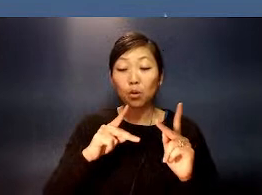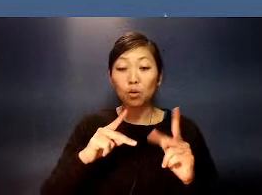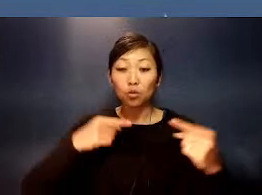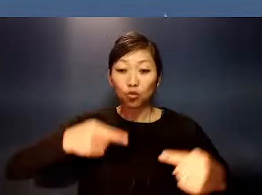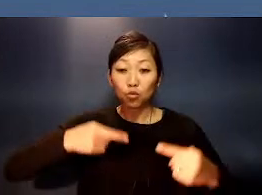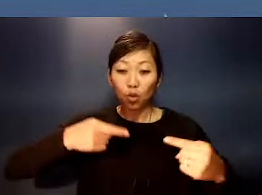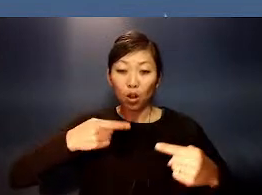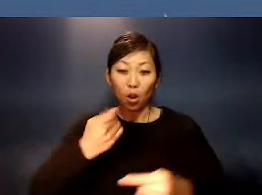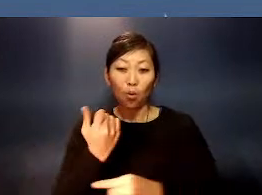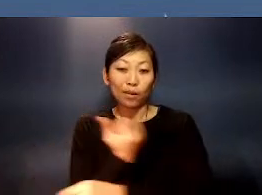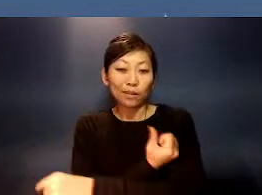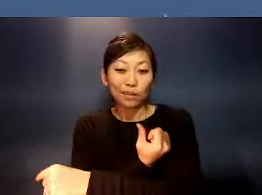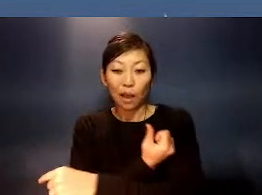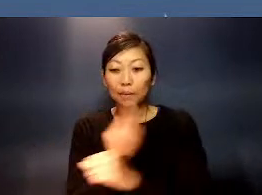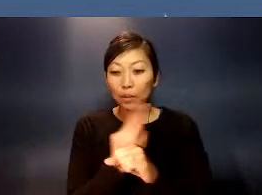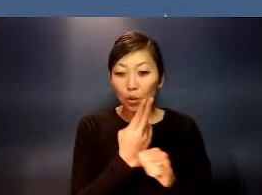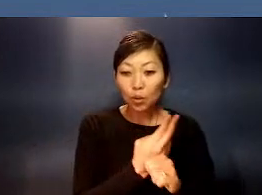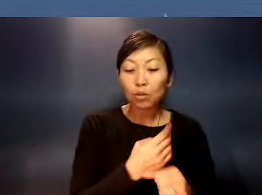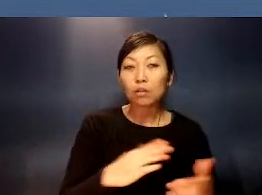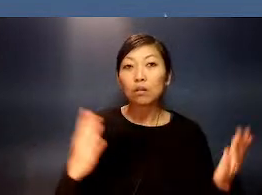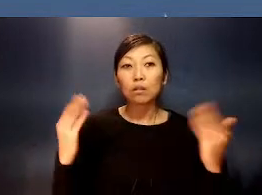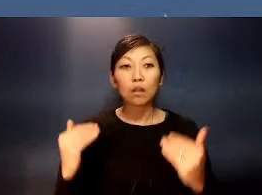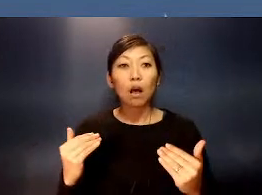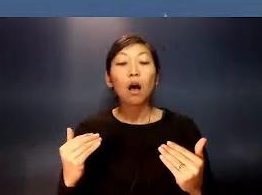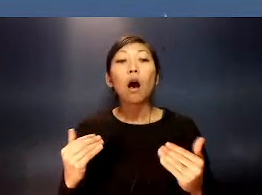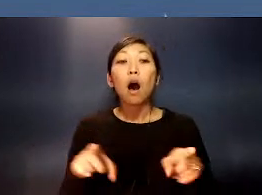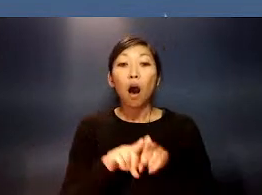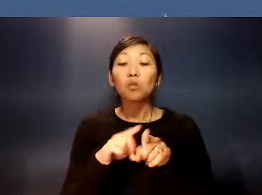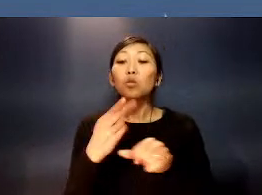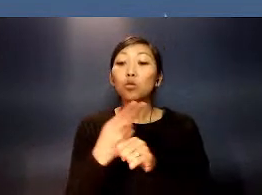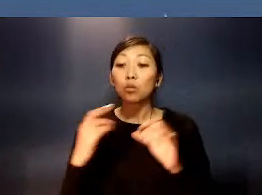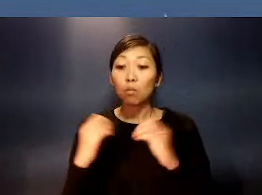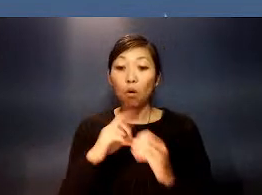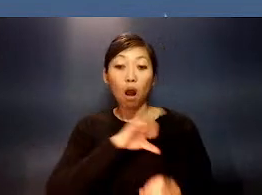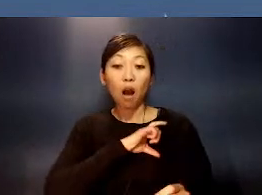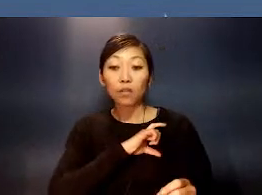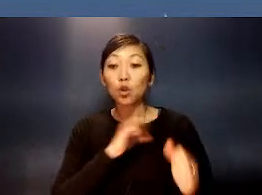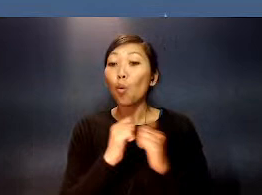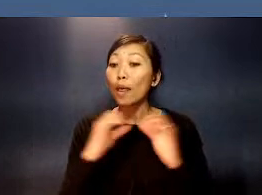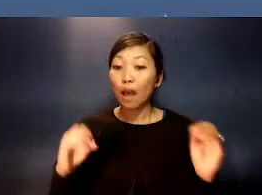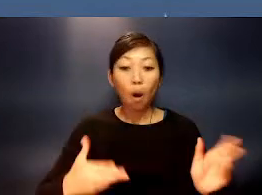ADDRESS THE SITUATION THAT THEY ARE CALLED FOR. I ALSO WANTED TO -- OR